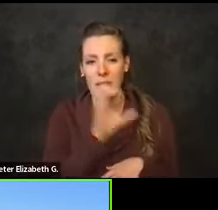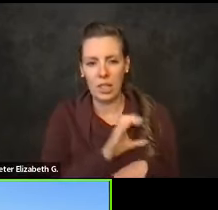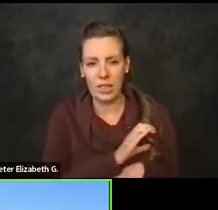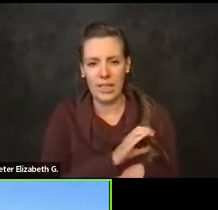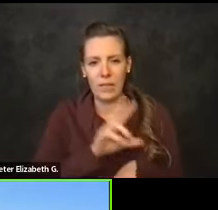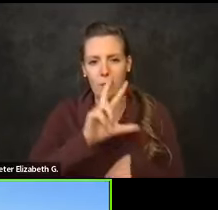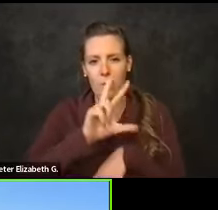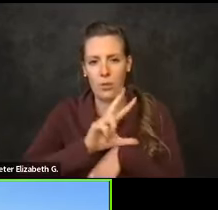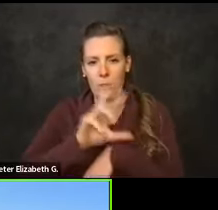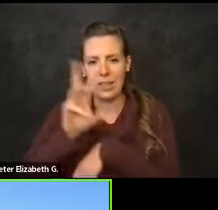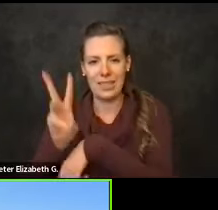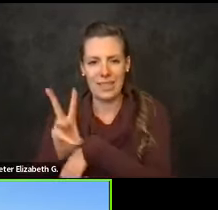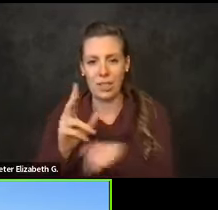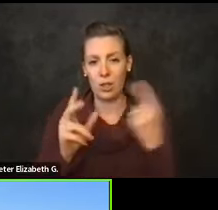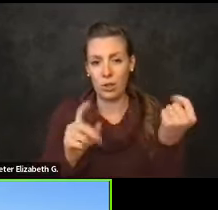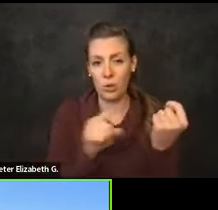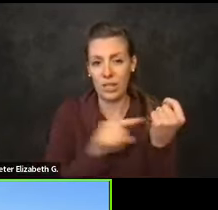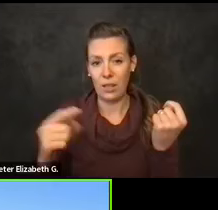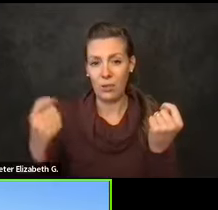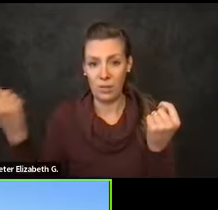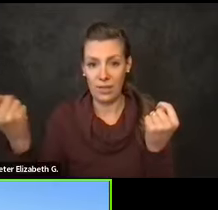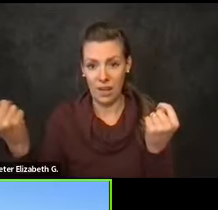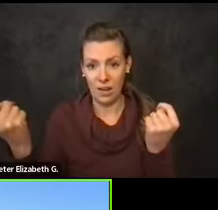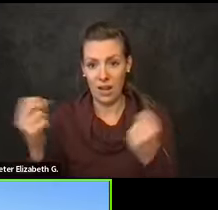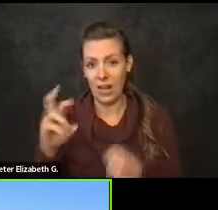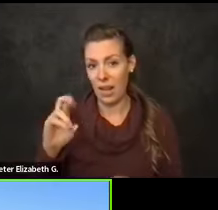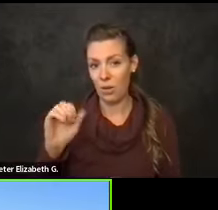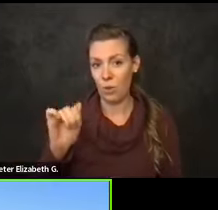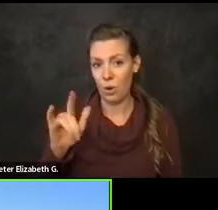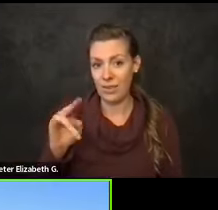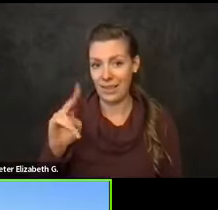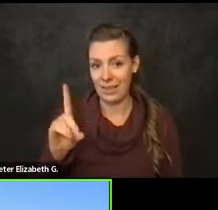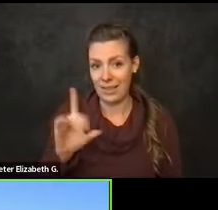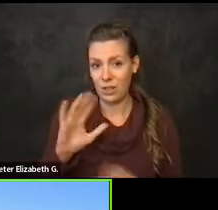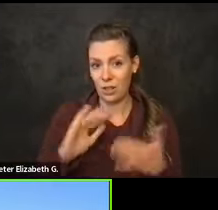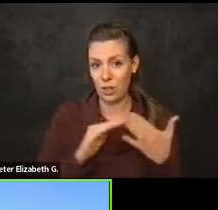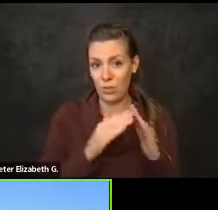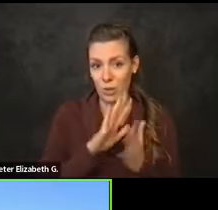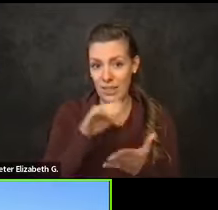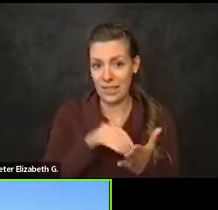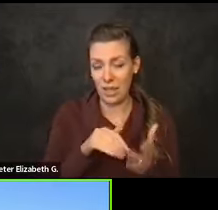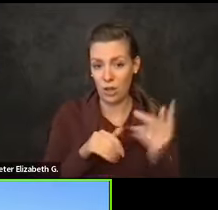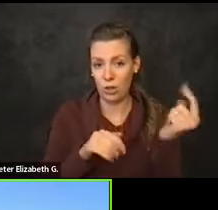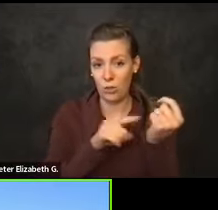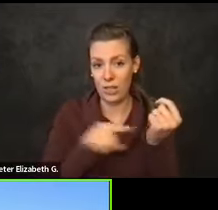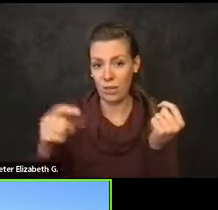the Rosen Community Center Clinic Tuesday through Saturday, nine to 06:00 p.m..